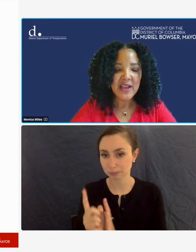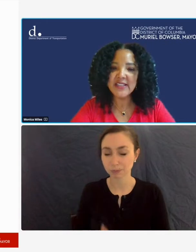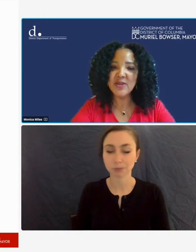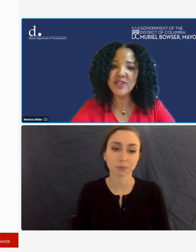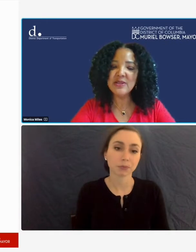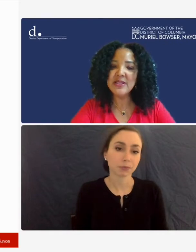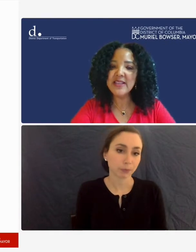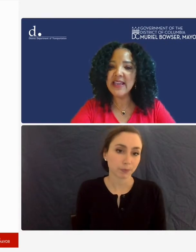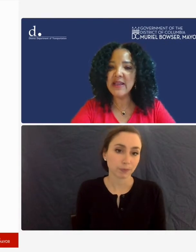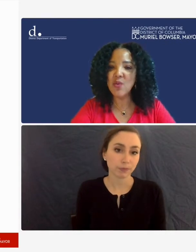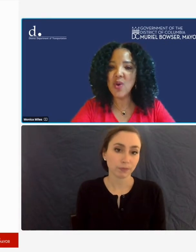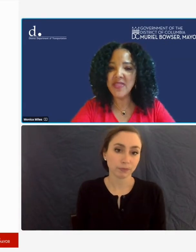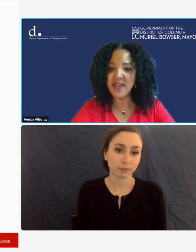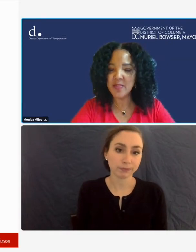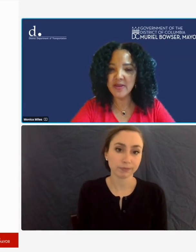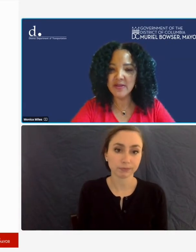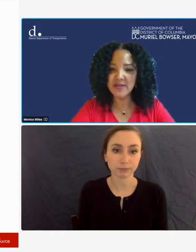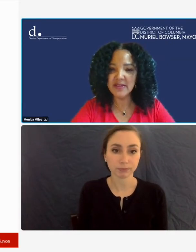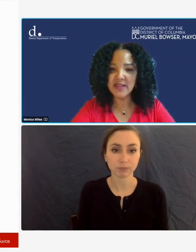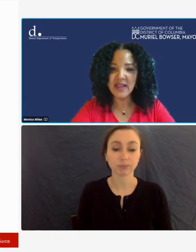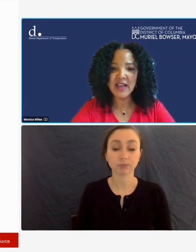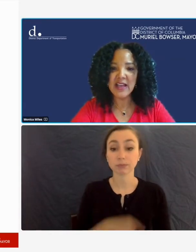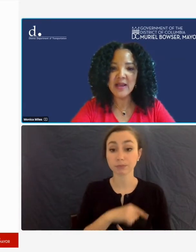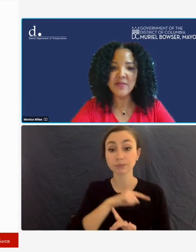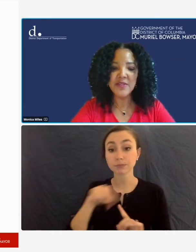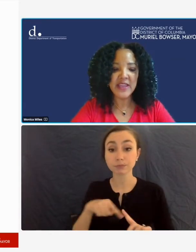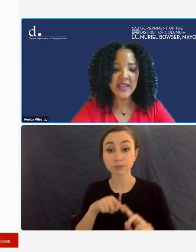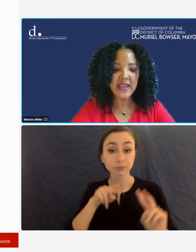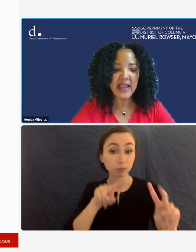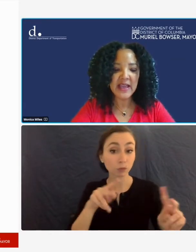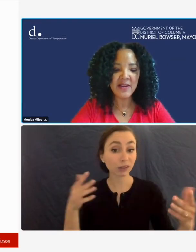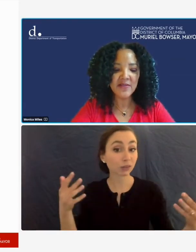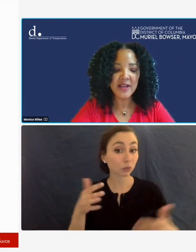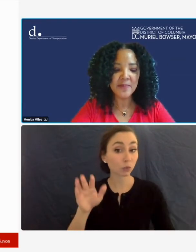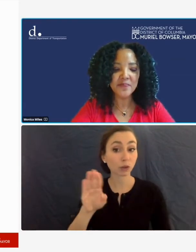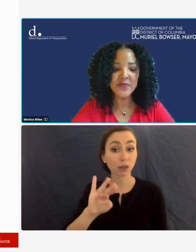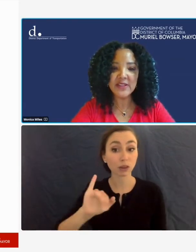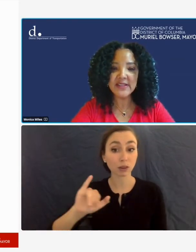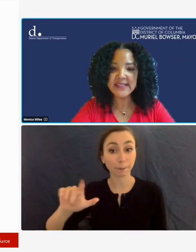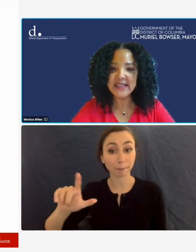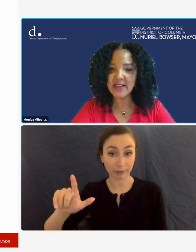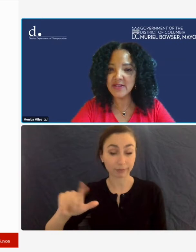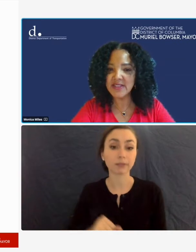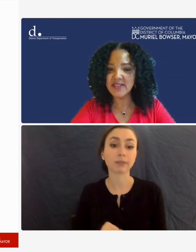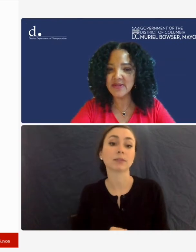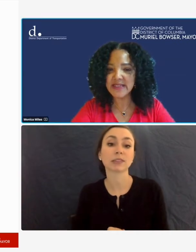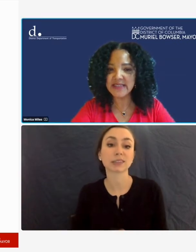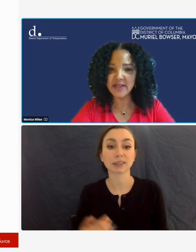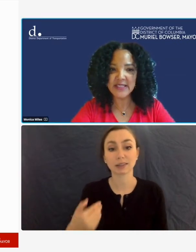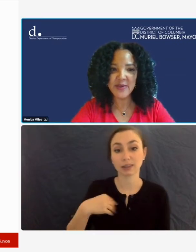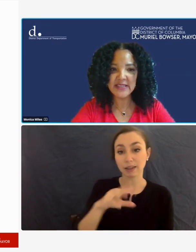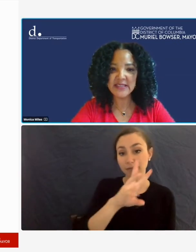so when you look at what they build um they have um sixty dollars in direct salary expense